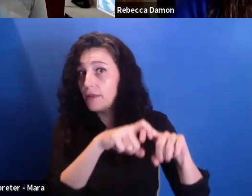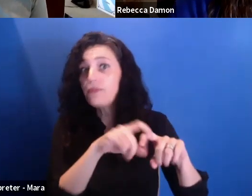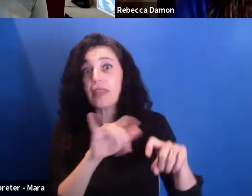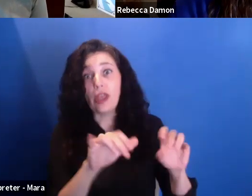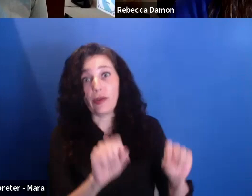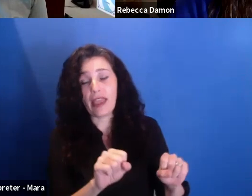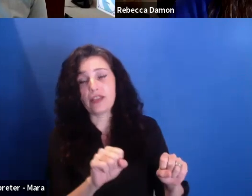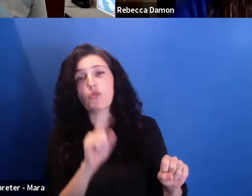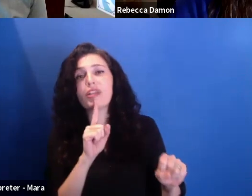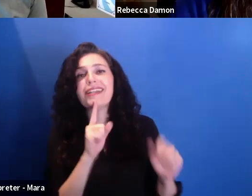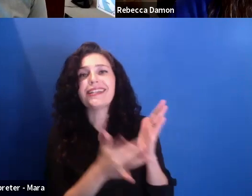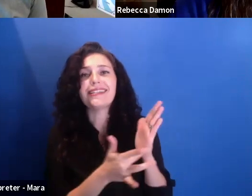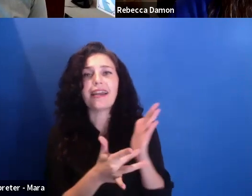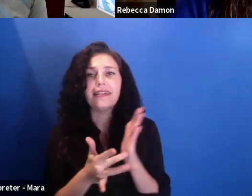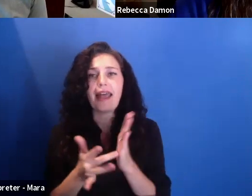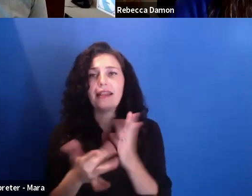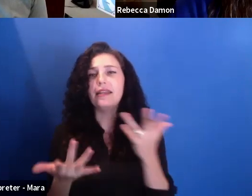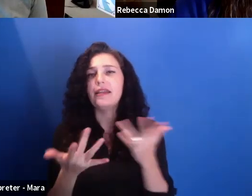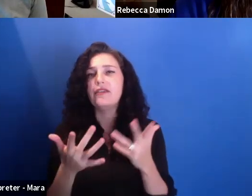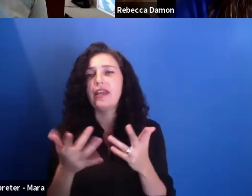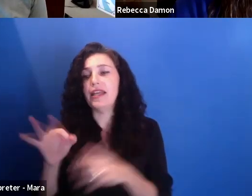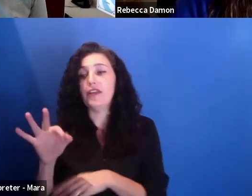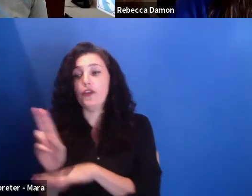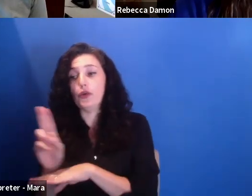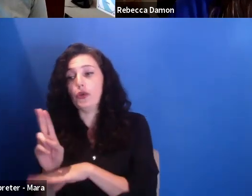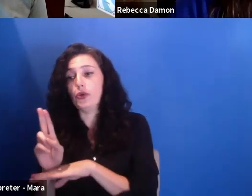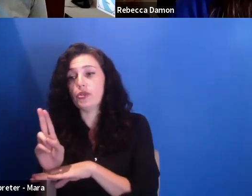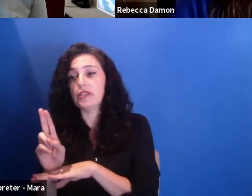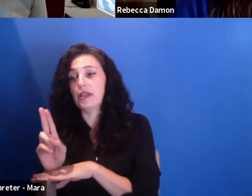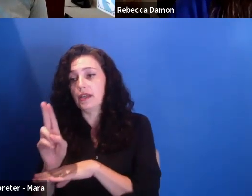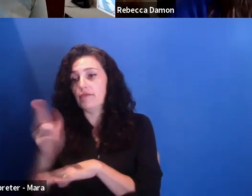as to whether they go through an outside vendor or whether they hire you directly.